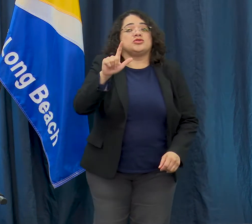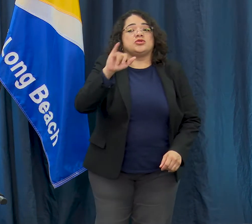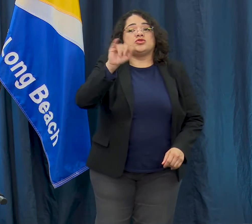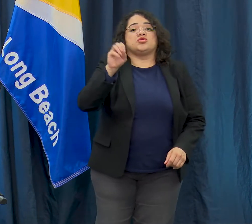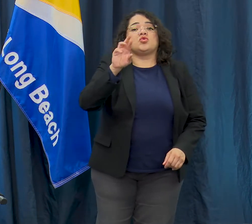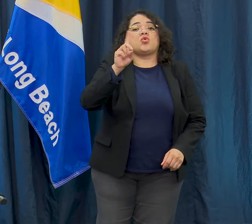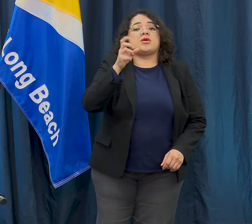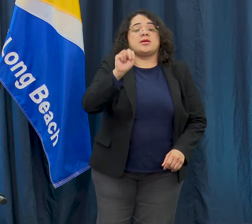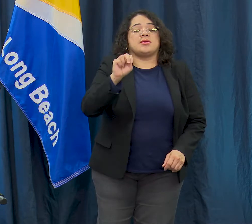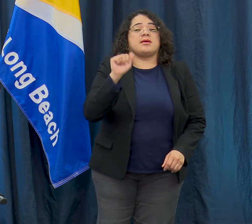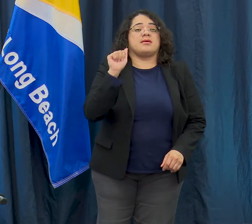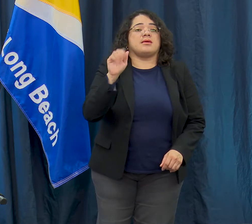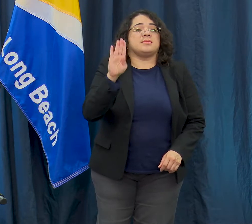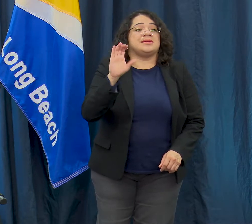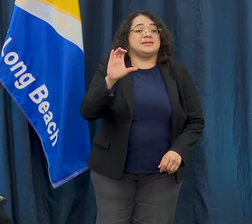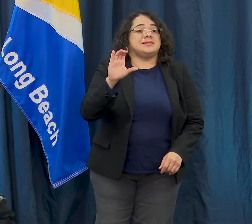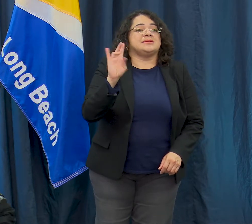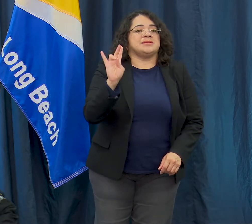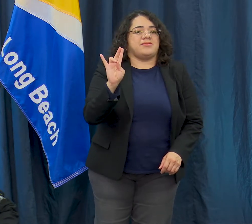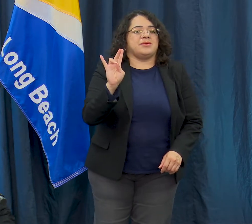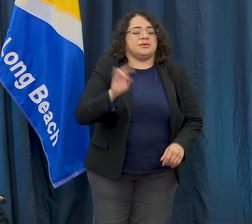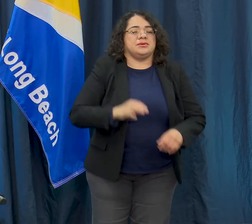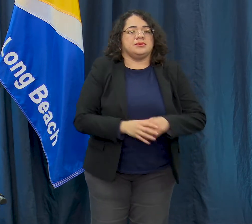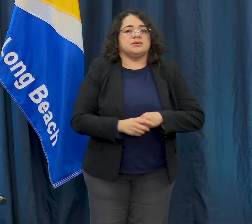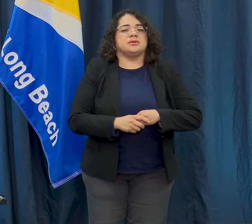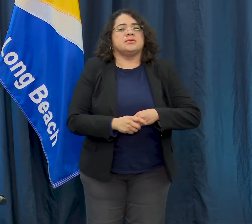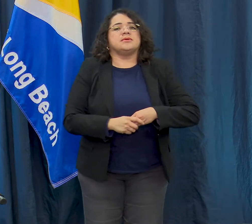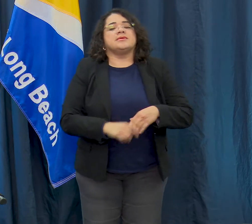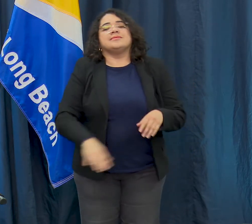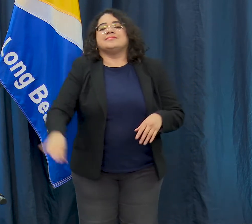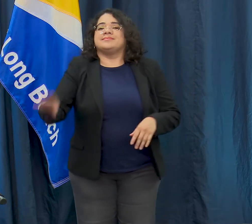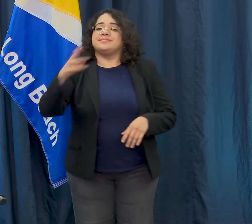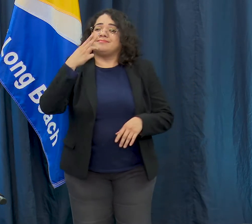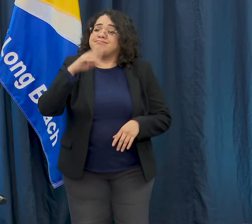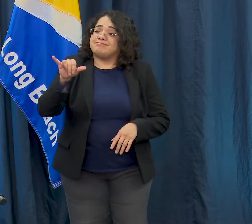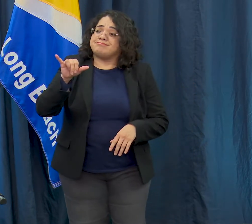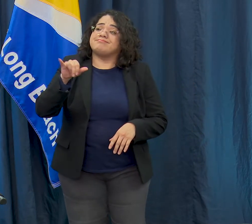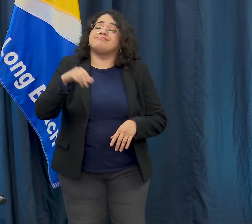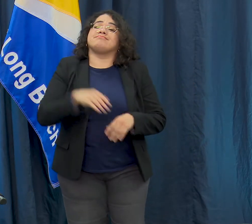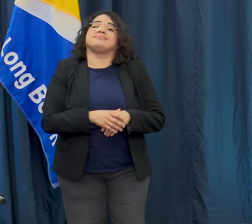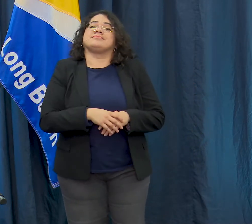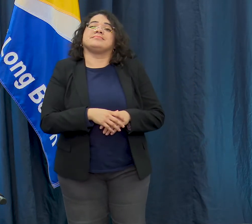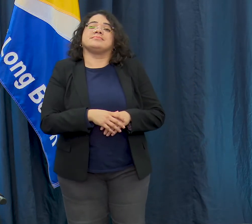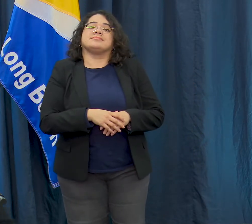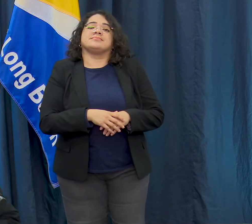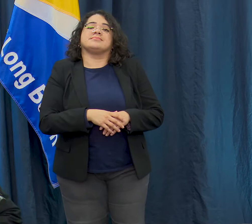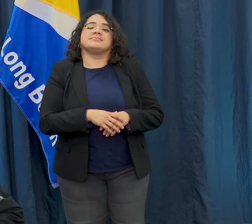Go ahead Rachael. Hey so this question is I guess for the Mayor and